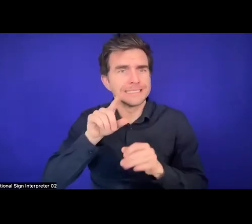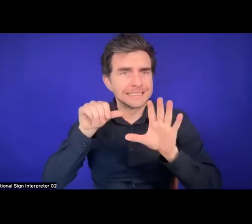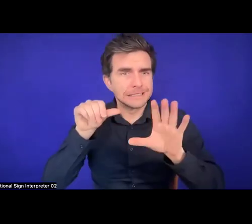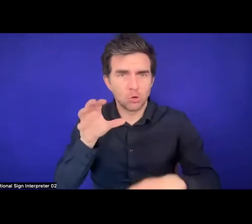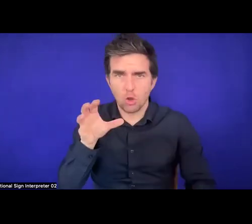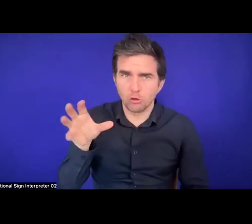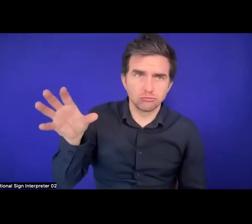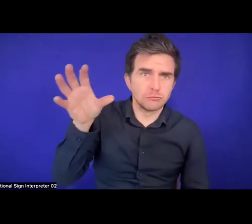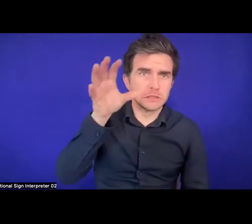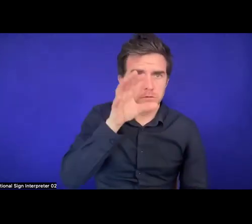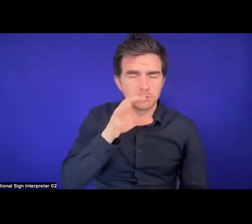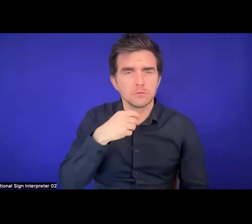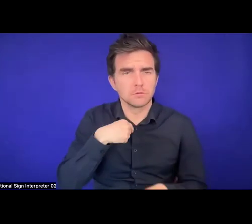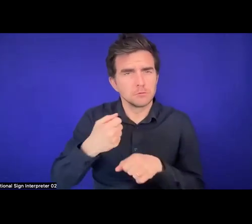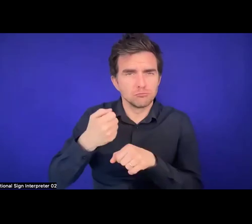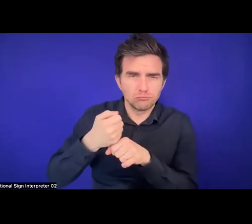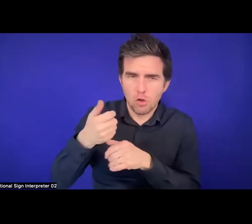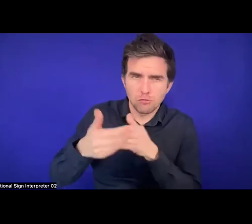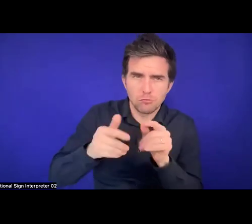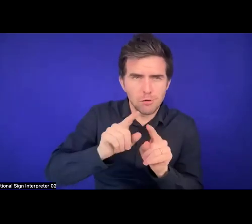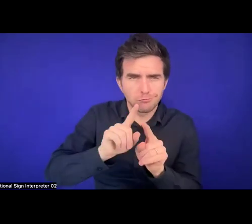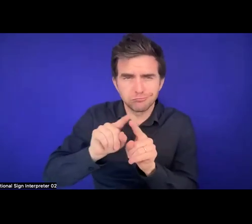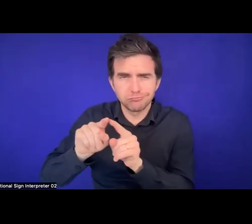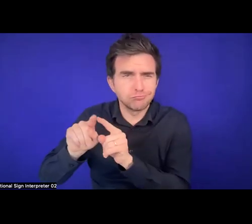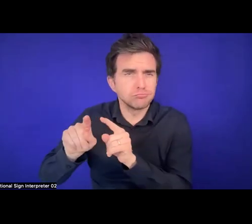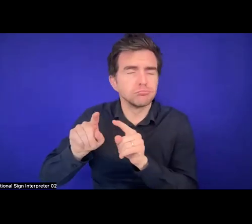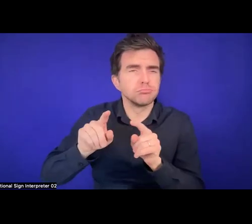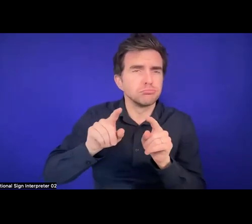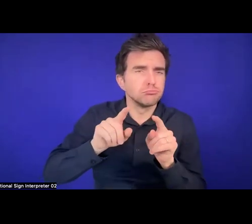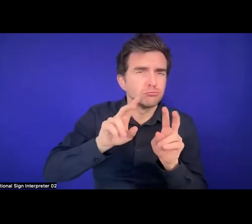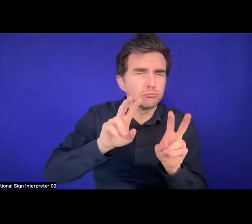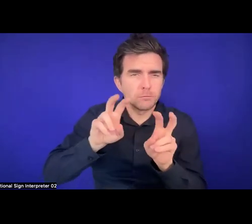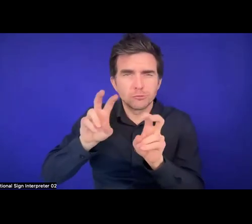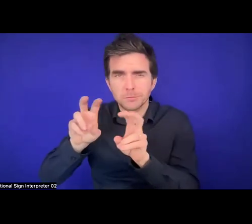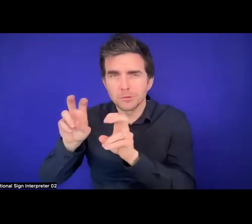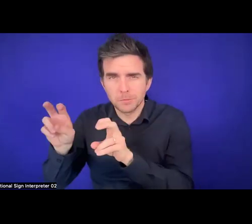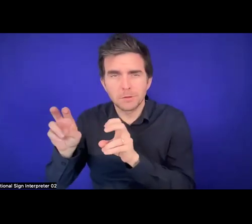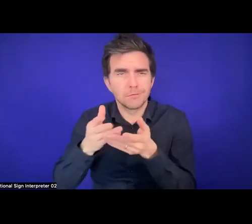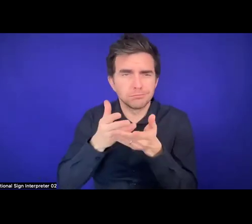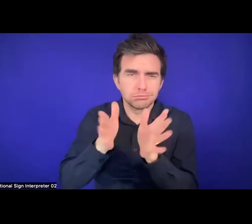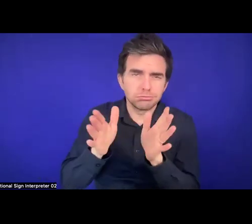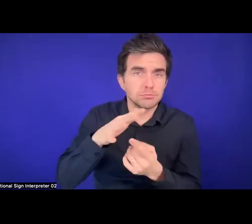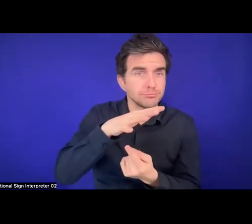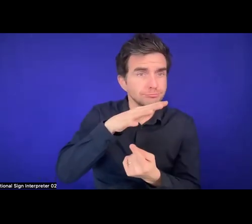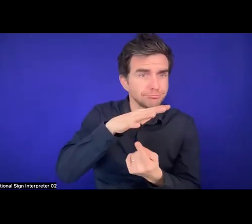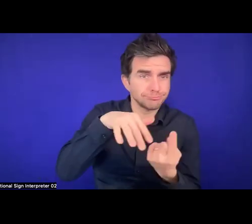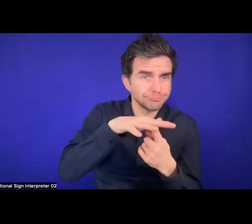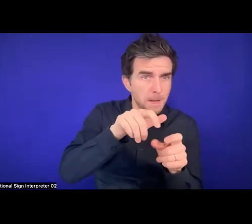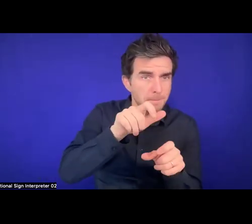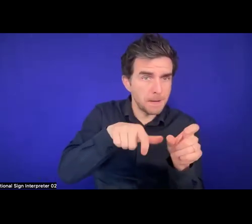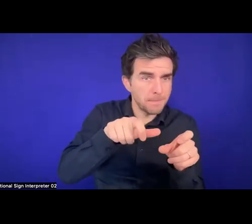various different topics, ranging from community inclusion to system strengthening,